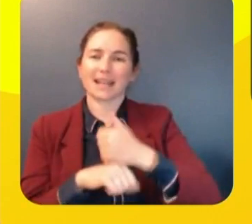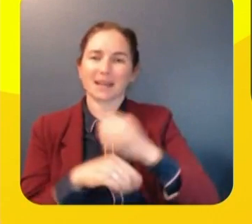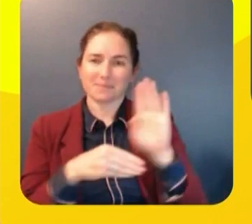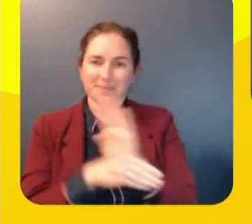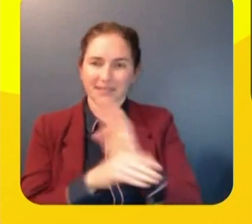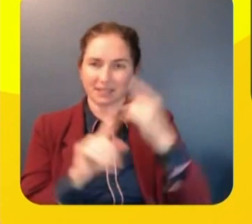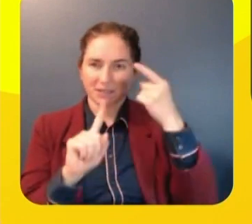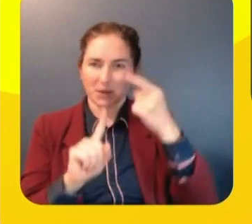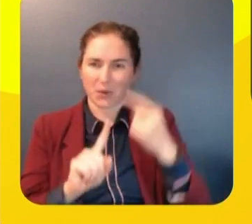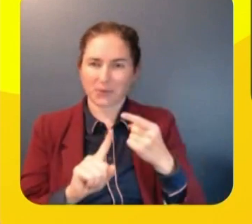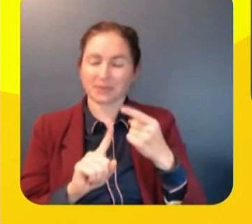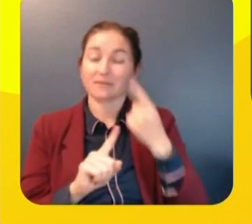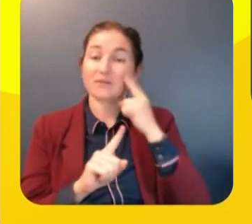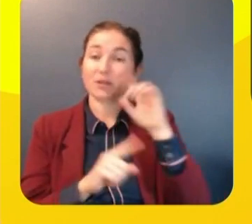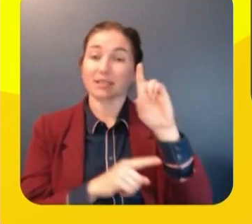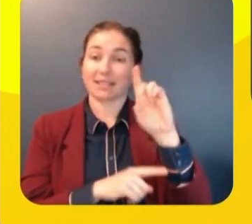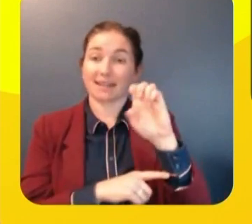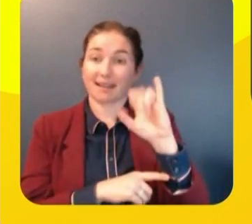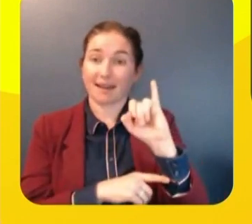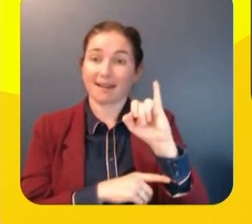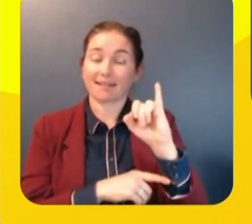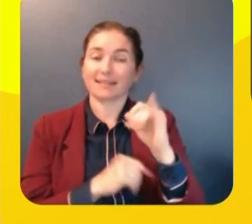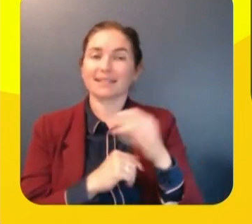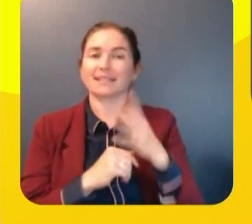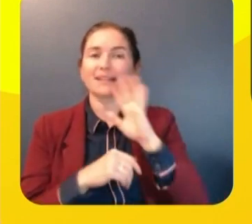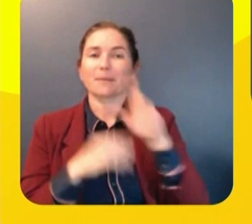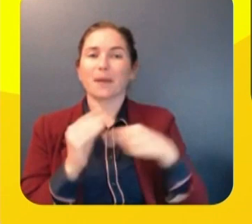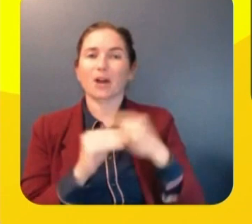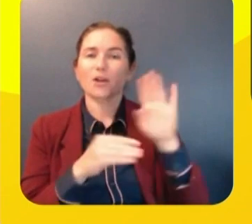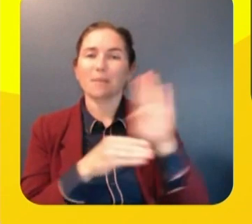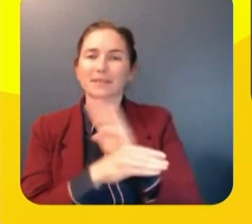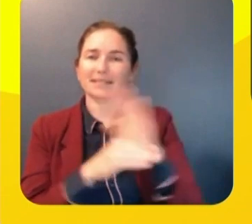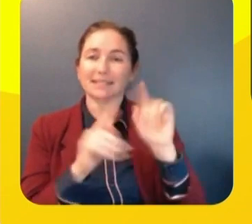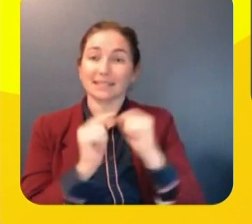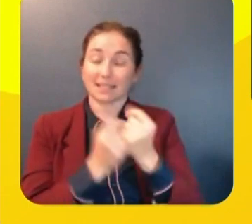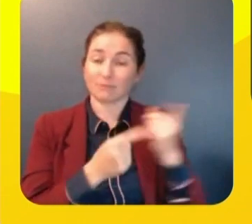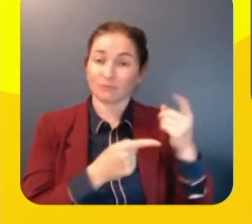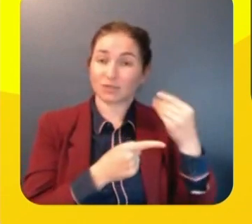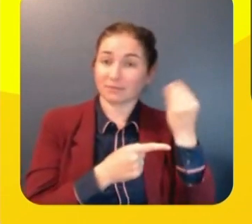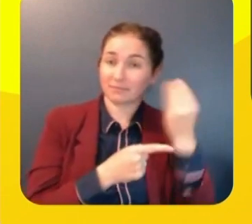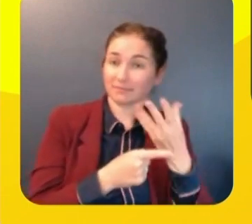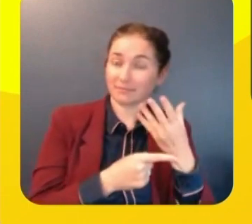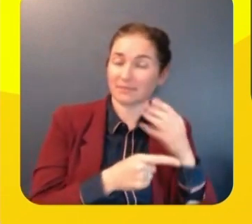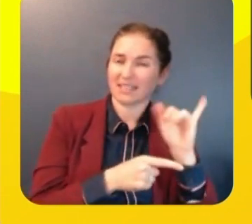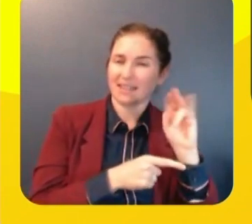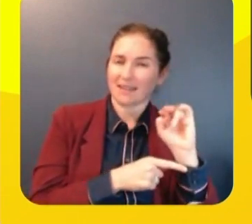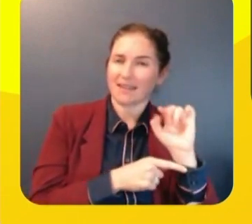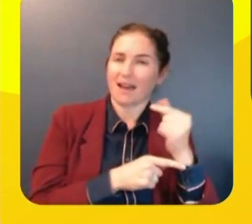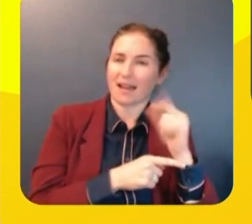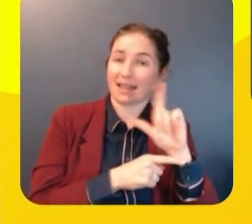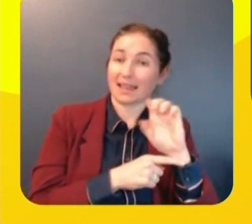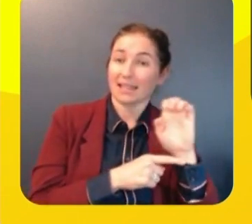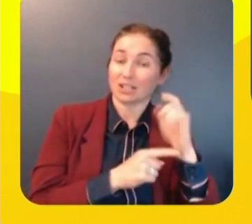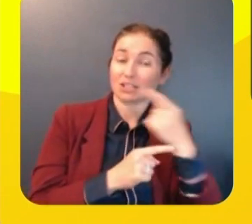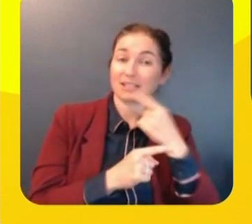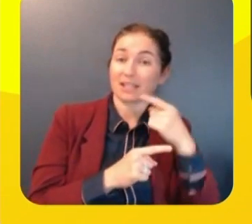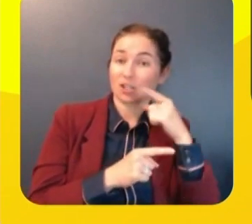for DEI and speaking to her business team. And she said to them, "You're going to set 'em, I'm going to vet 'em." Poetry.